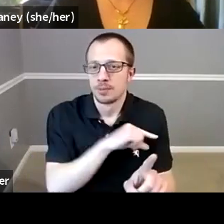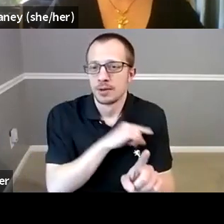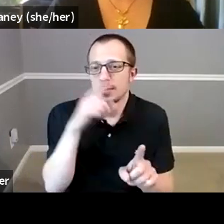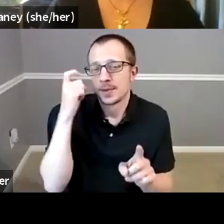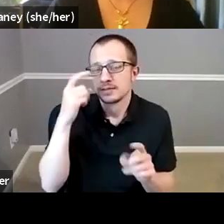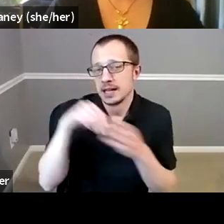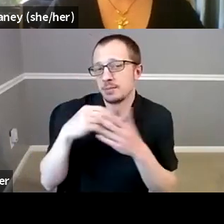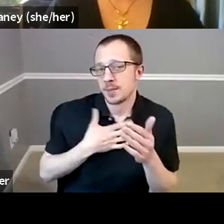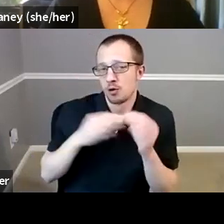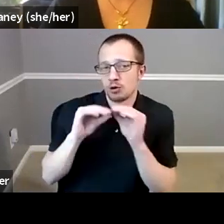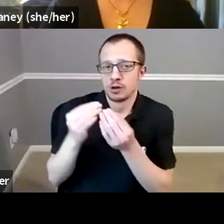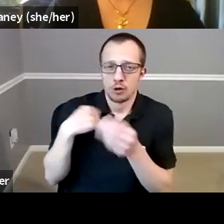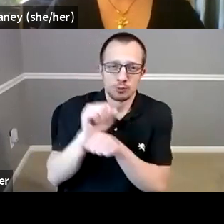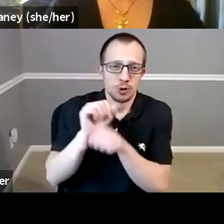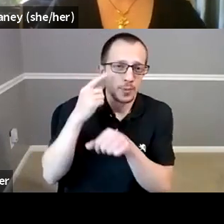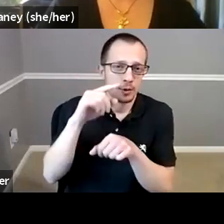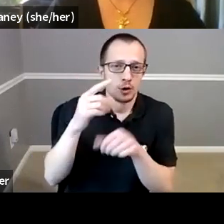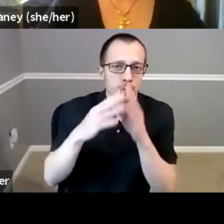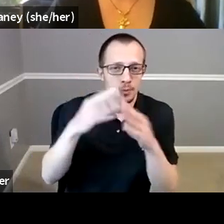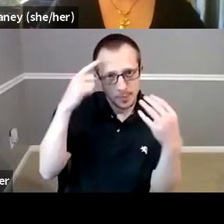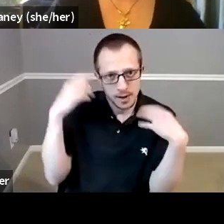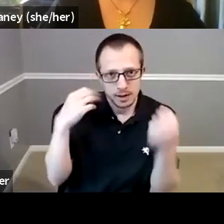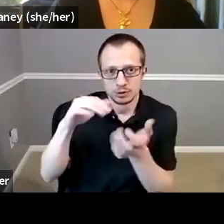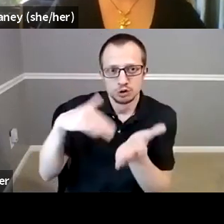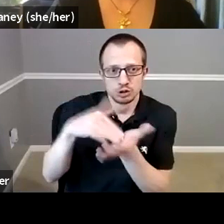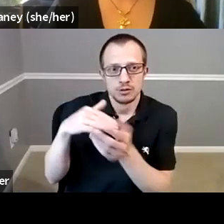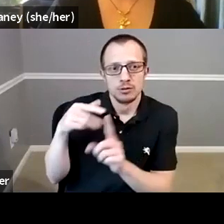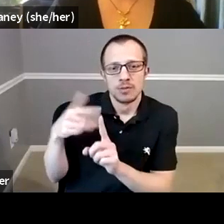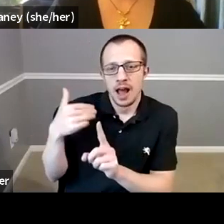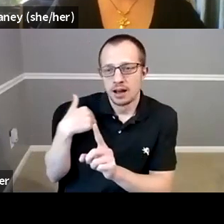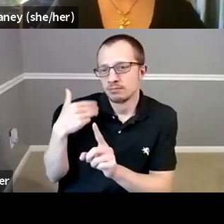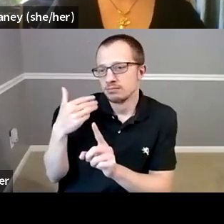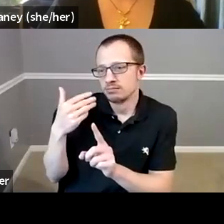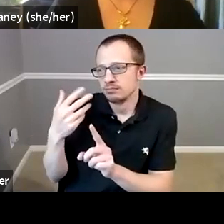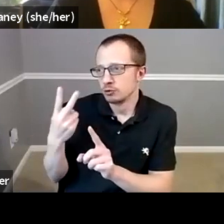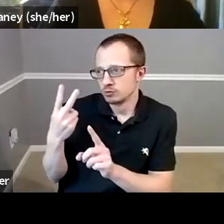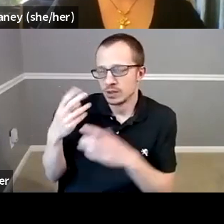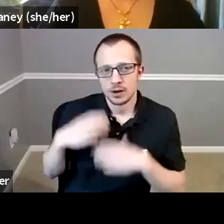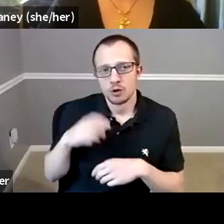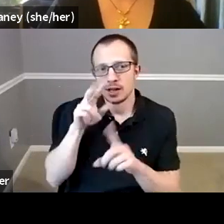how do we know people are qualified? Um in my office we provide mental health services